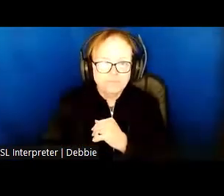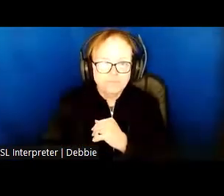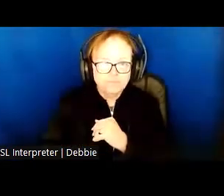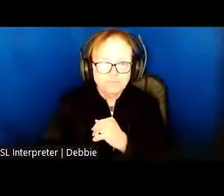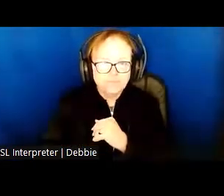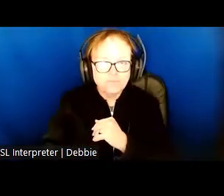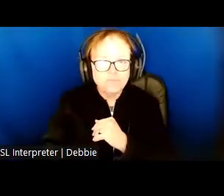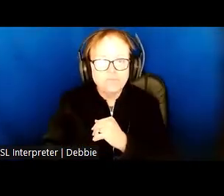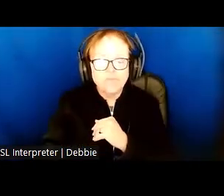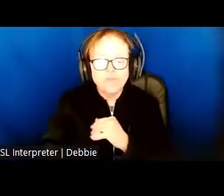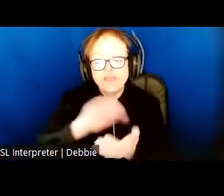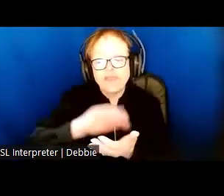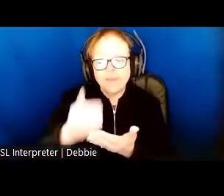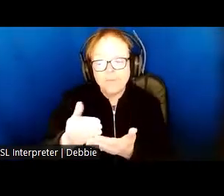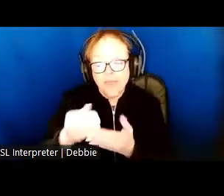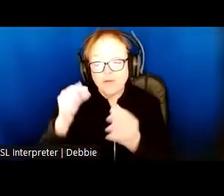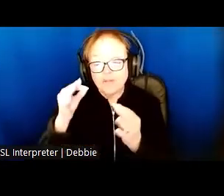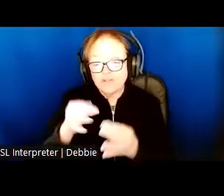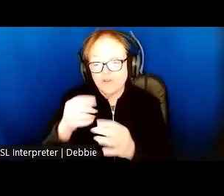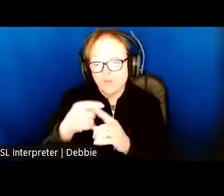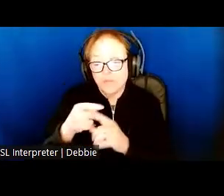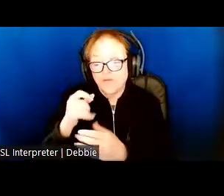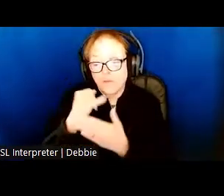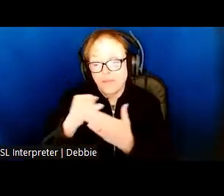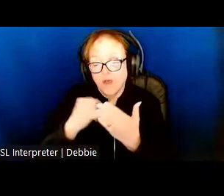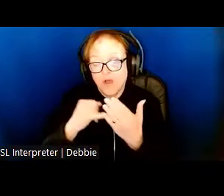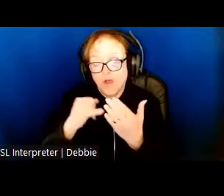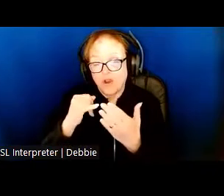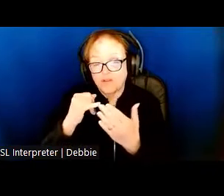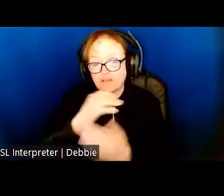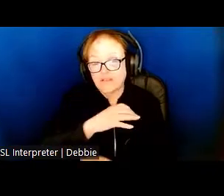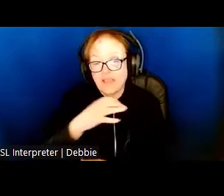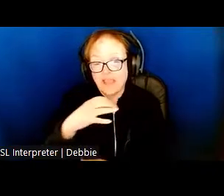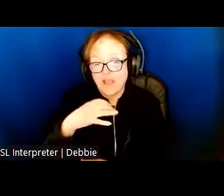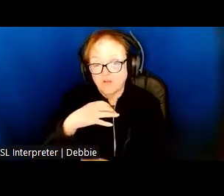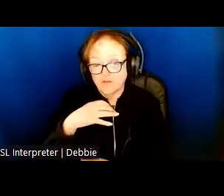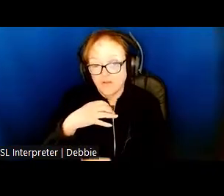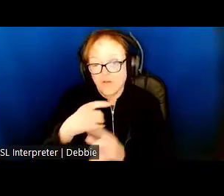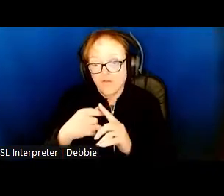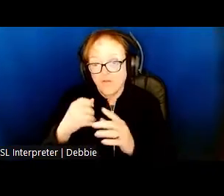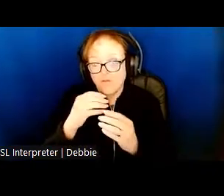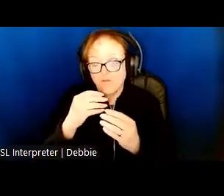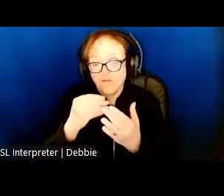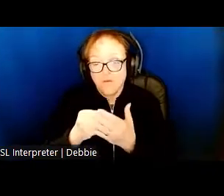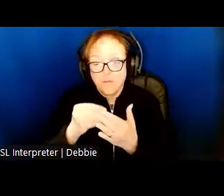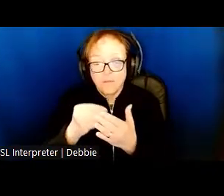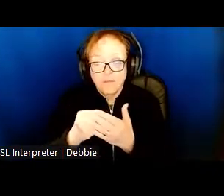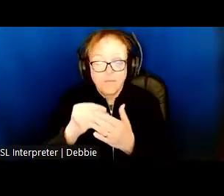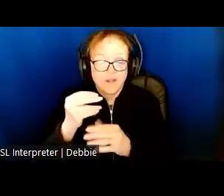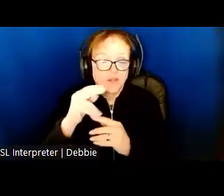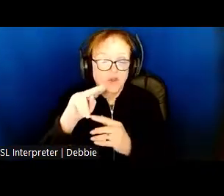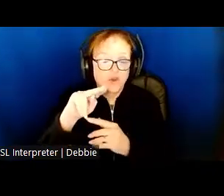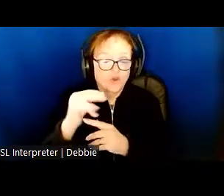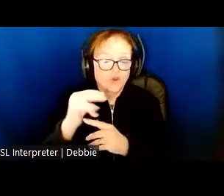by the State Arts Council from funding provided through the New Jersey Hotel/Motel tax. Fellowship